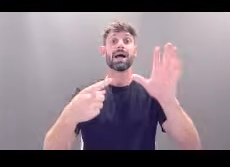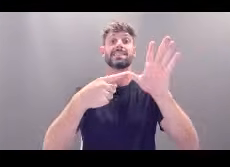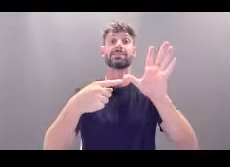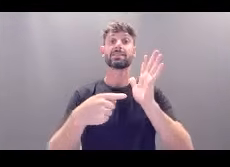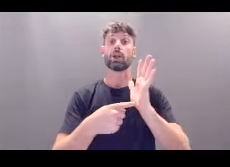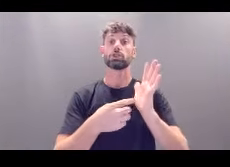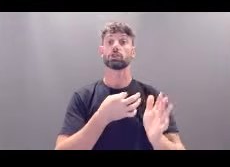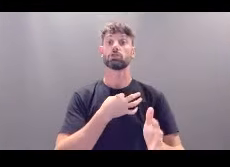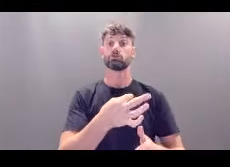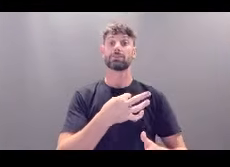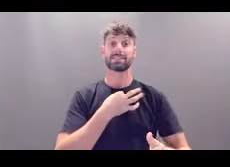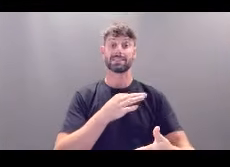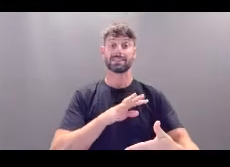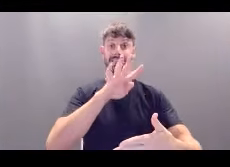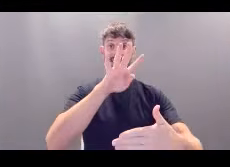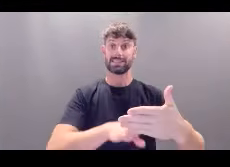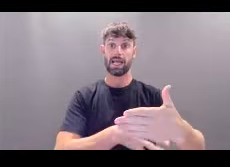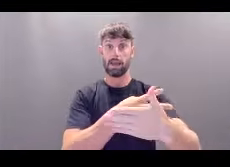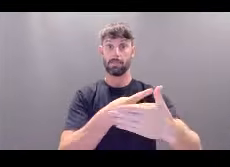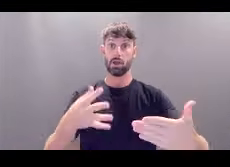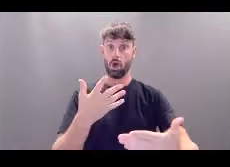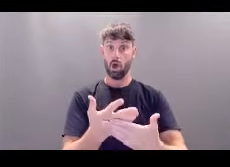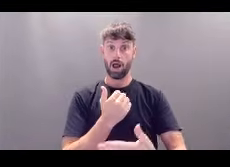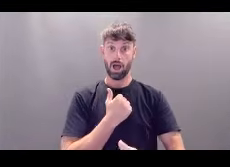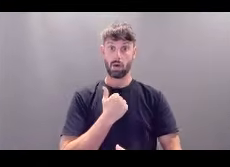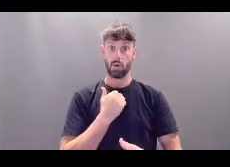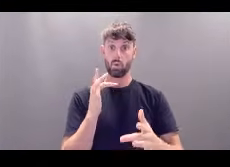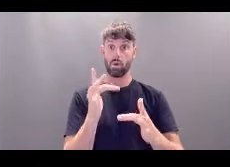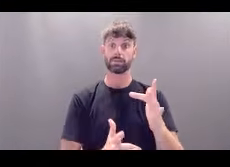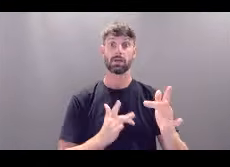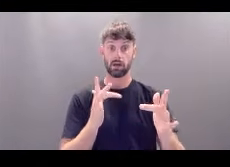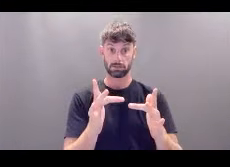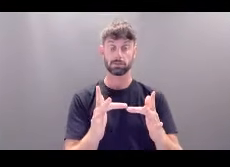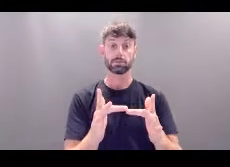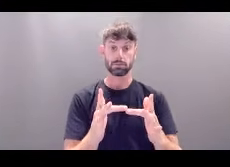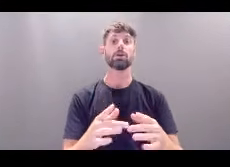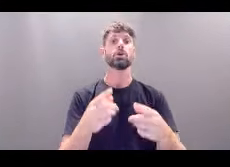available on our website shows how the NDIS tries to